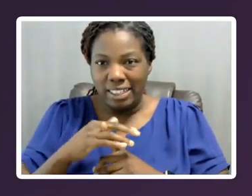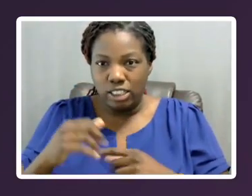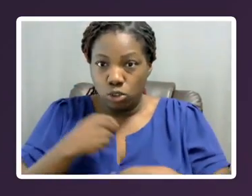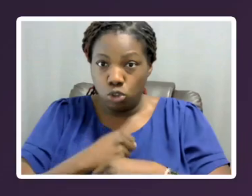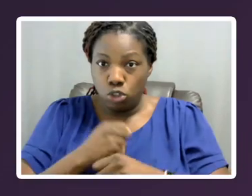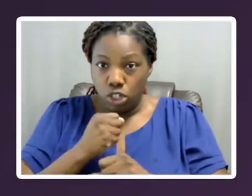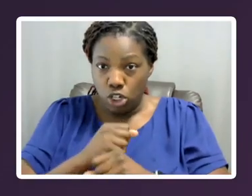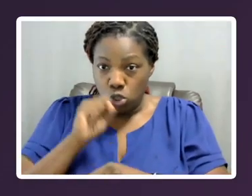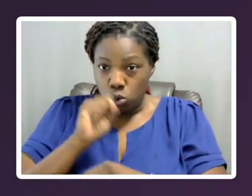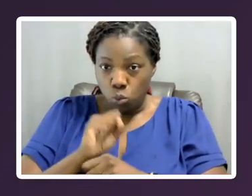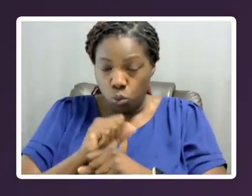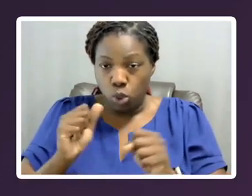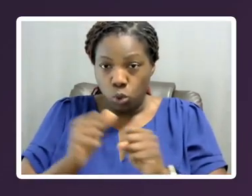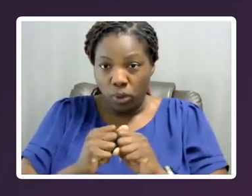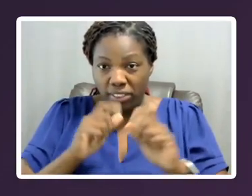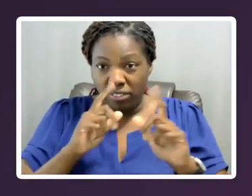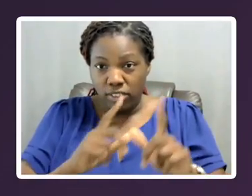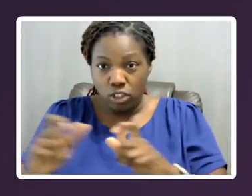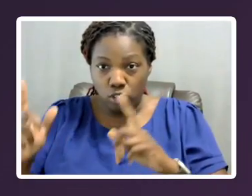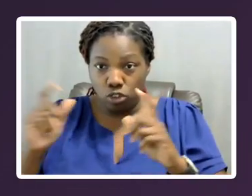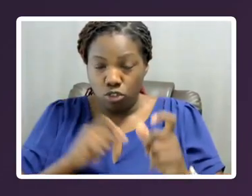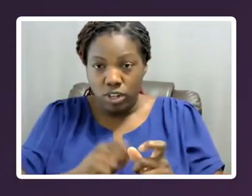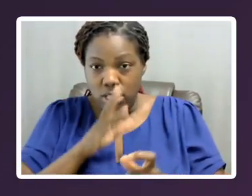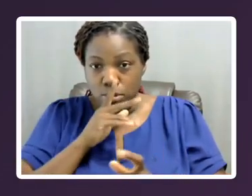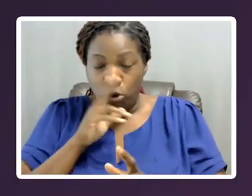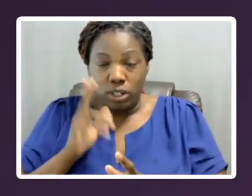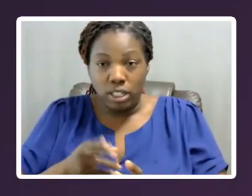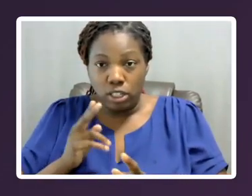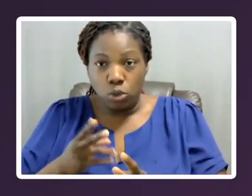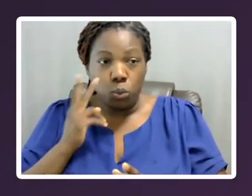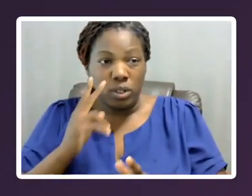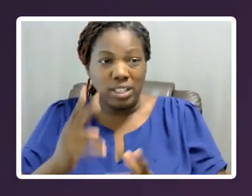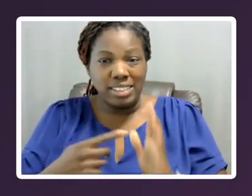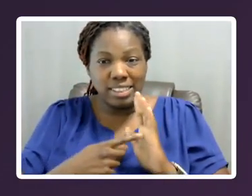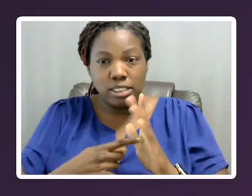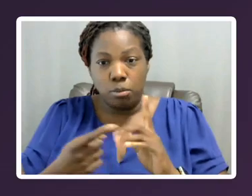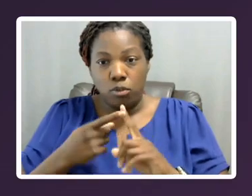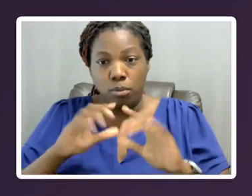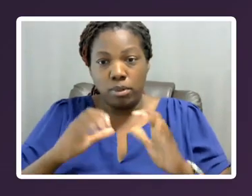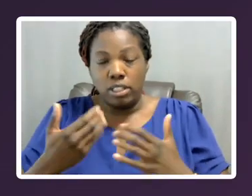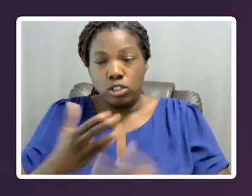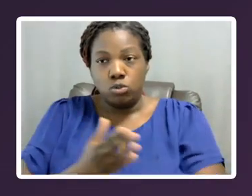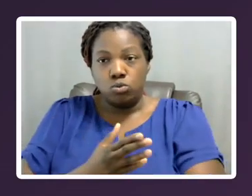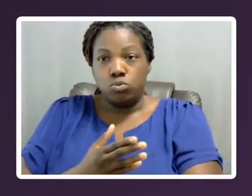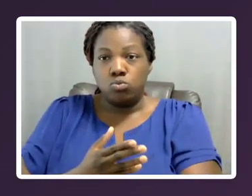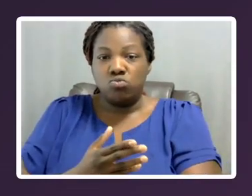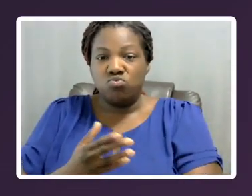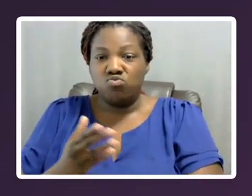and oral history. We will look at examples from the classroom. Some student work discusses the